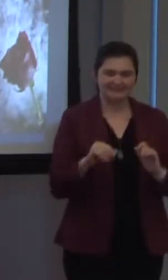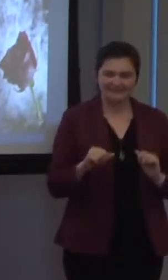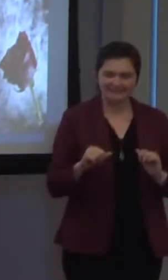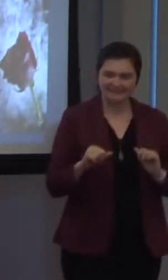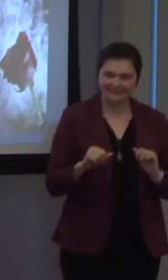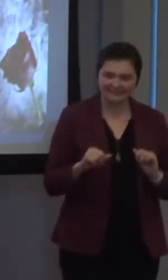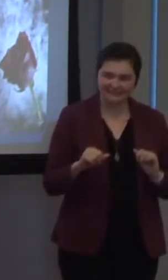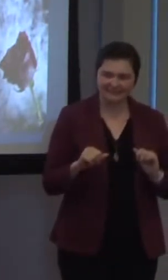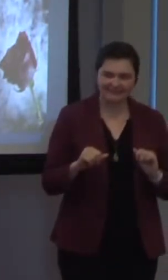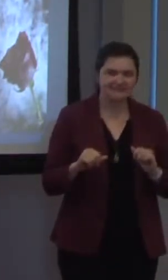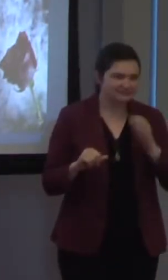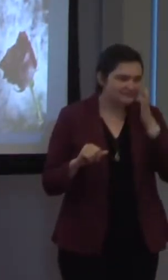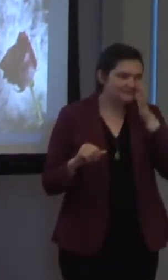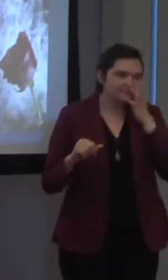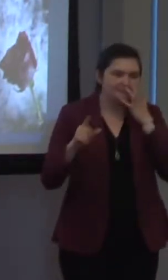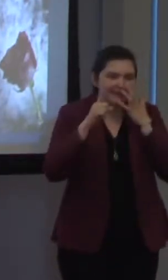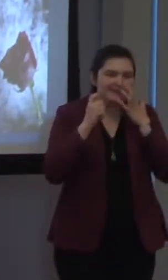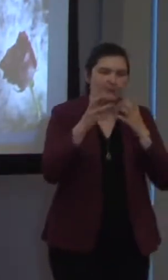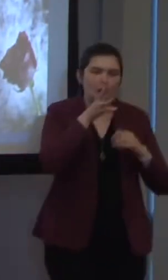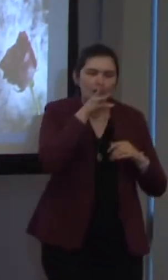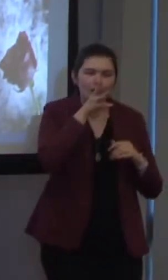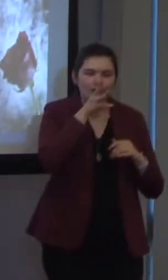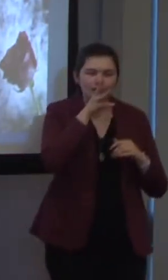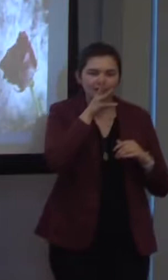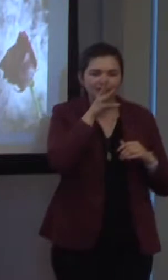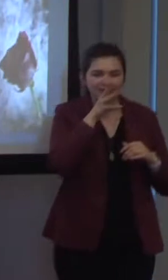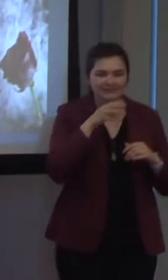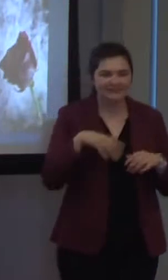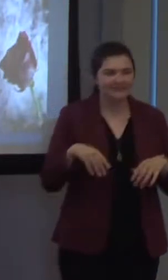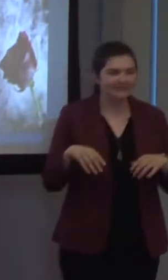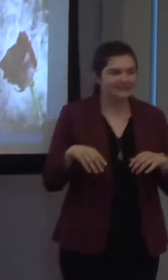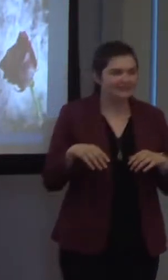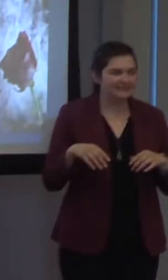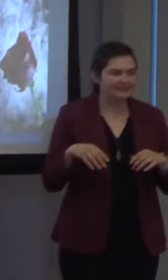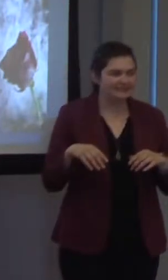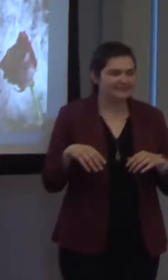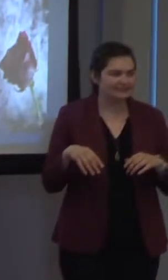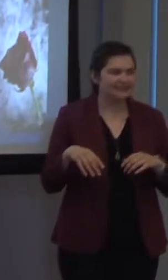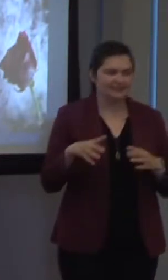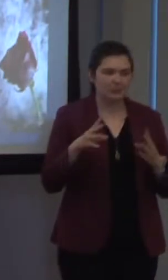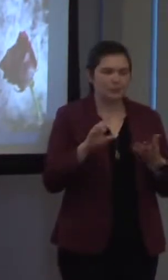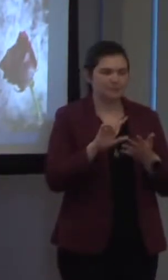(mumbles) of the water composition, and that's why, like, the flower does so well when it becomes brittle.